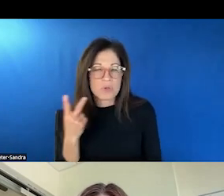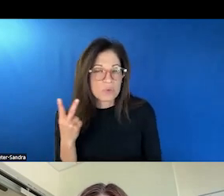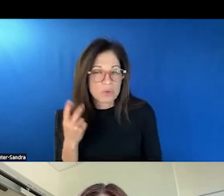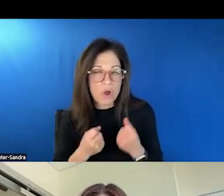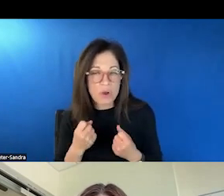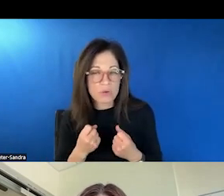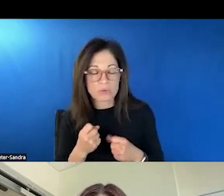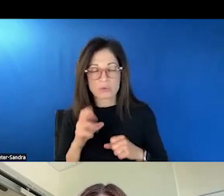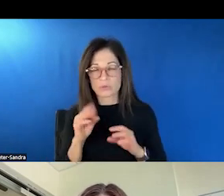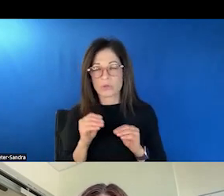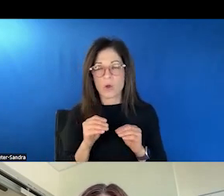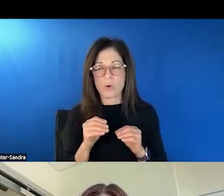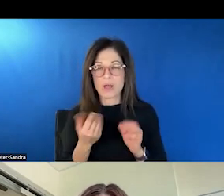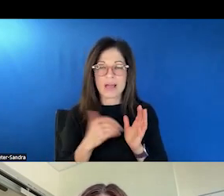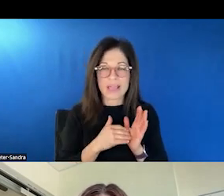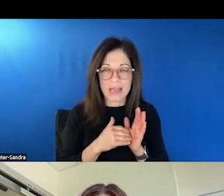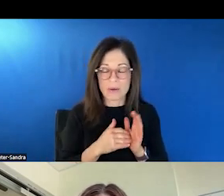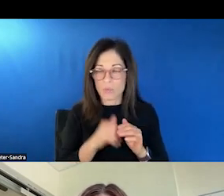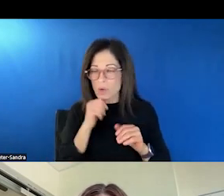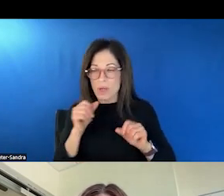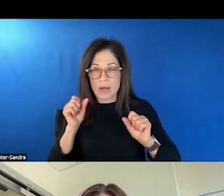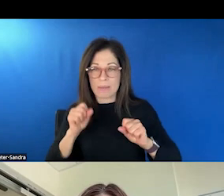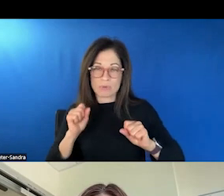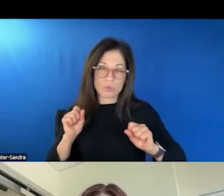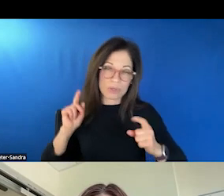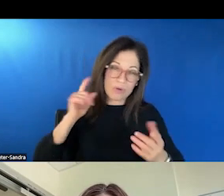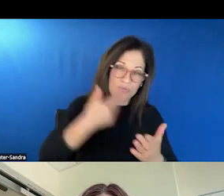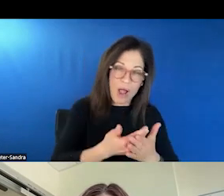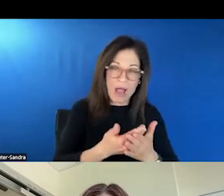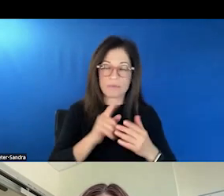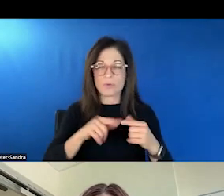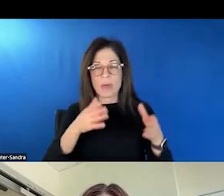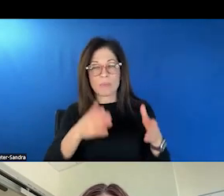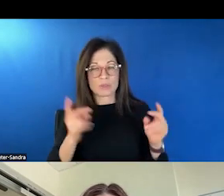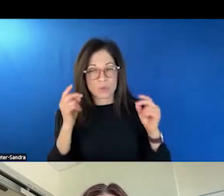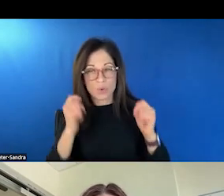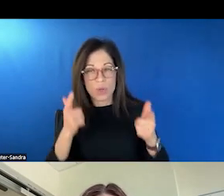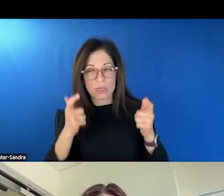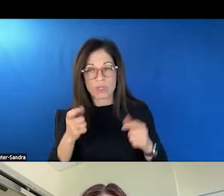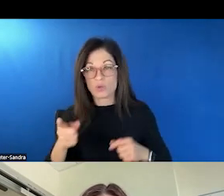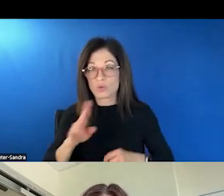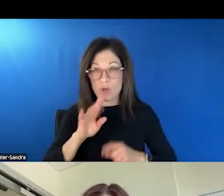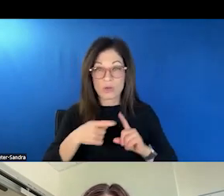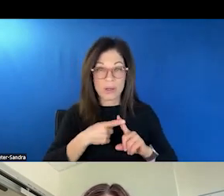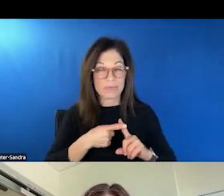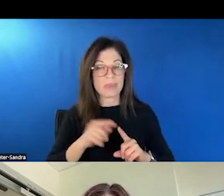AT NOT GOING TO GET TO THE PERSON QUICKLY. YOU TALKED ABOUT MAYBE THE AFRICAN AMERICAN IN THE PICTURE MAYBE CALLING 911